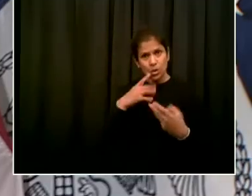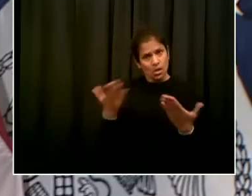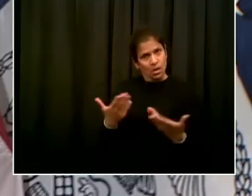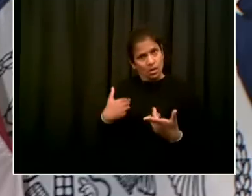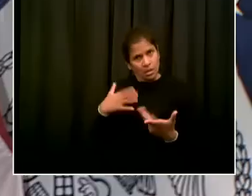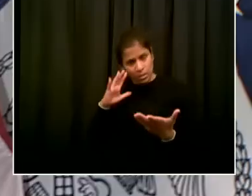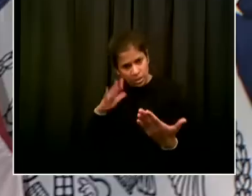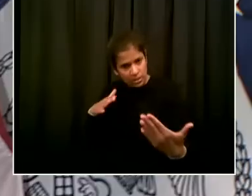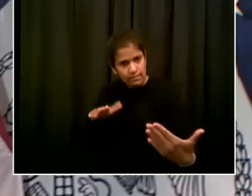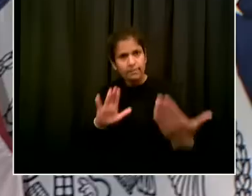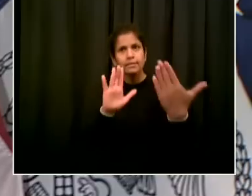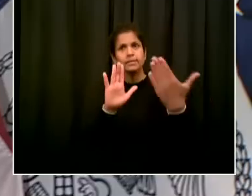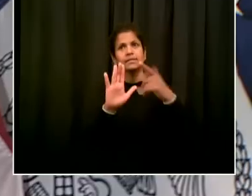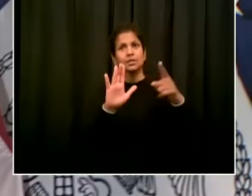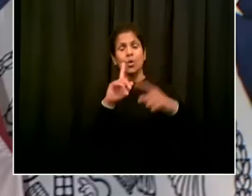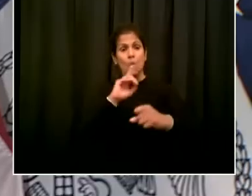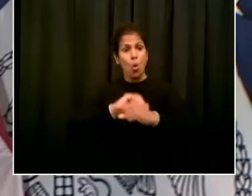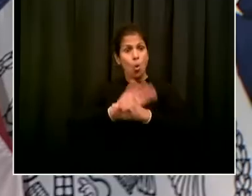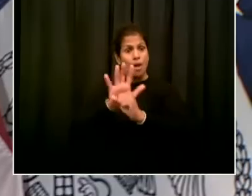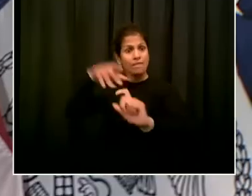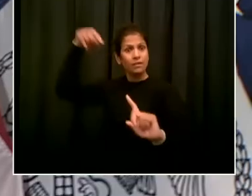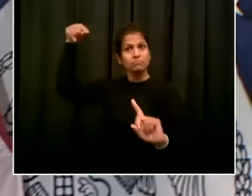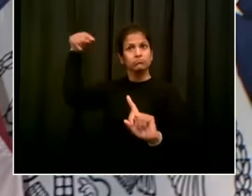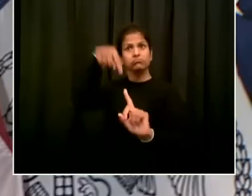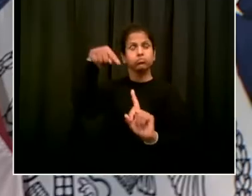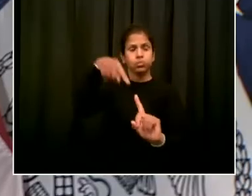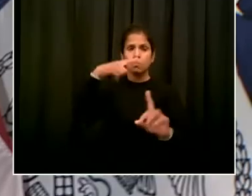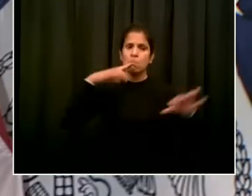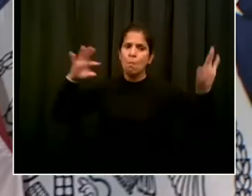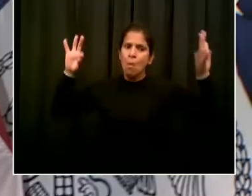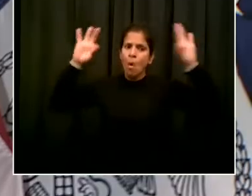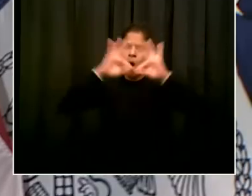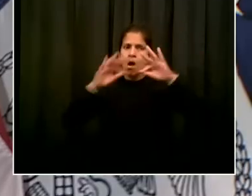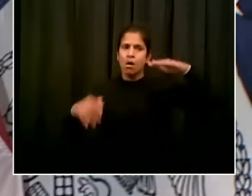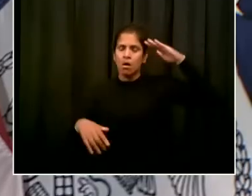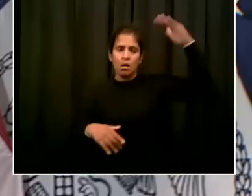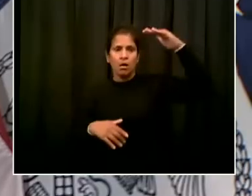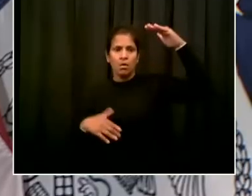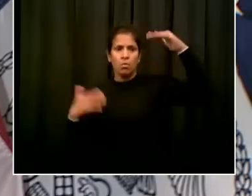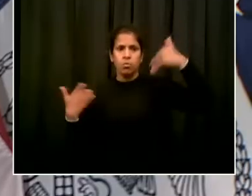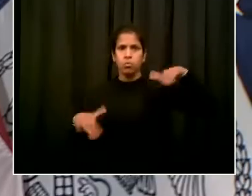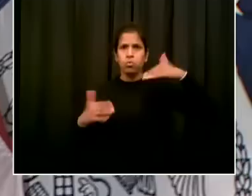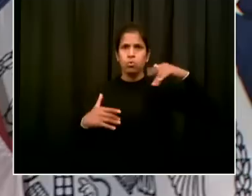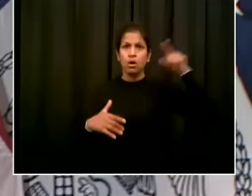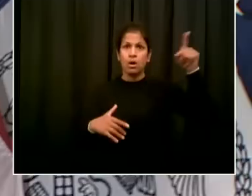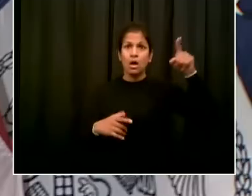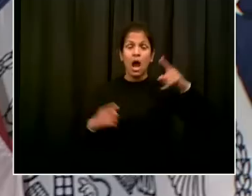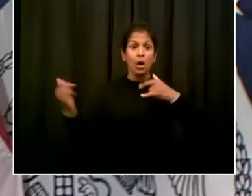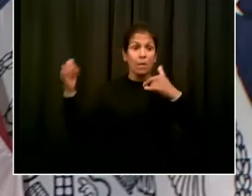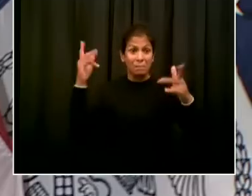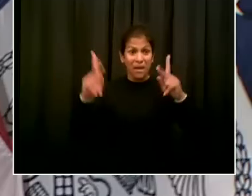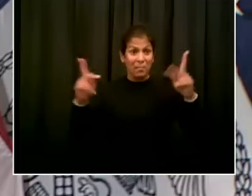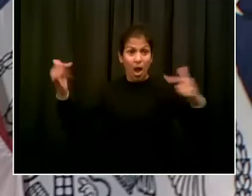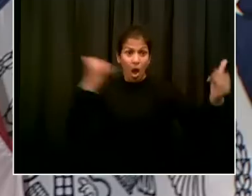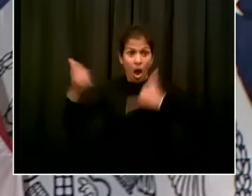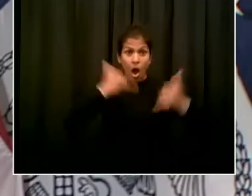WE WILL TRY TO PROVIDE ANSWERS ON HOW TO FIGHT THE CORONAVIRUS